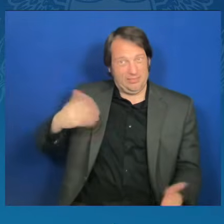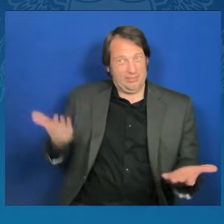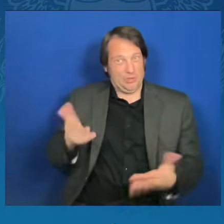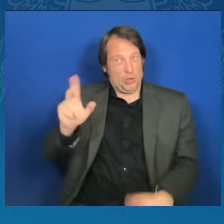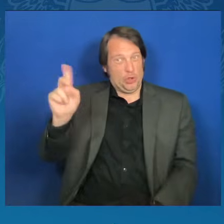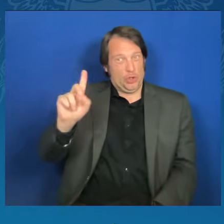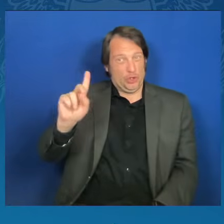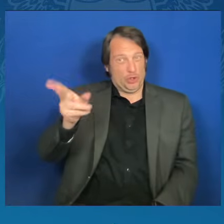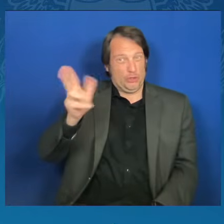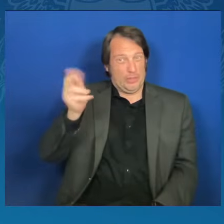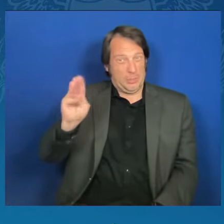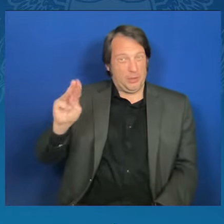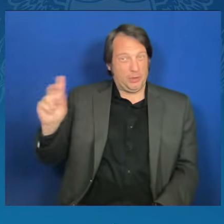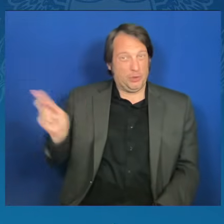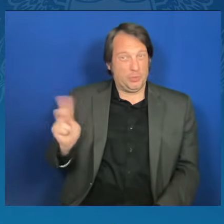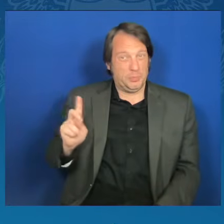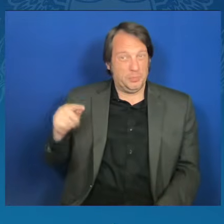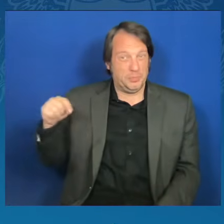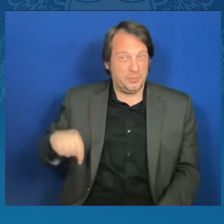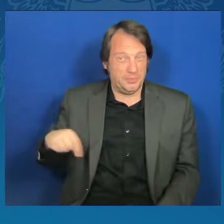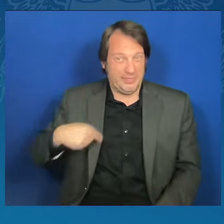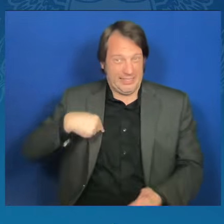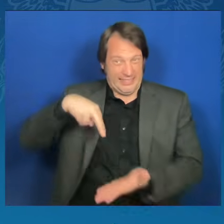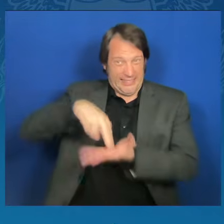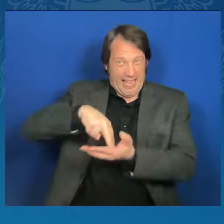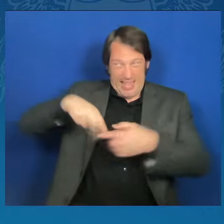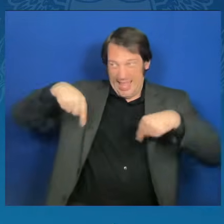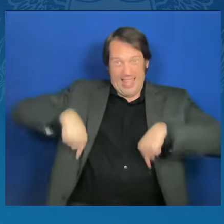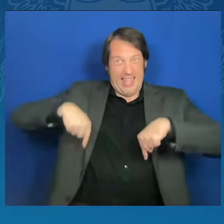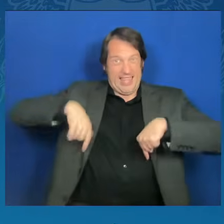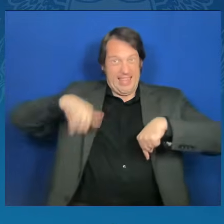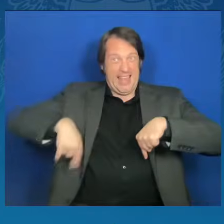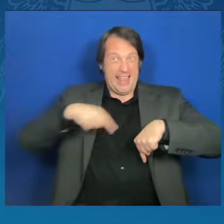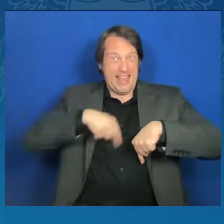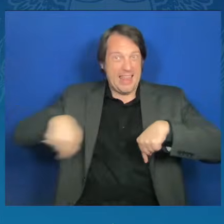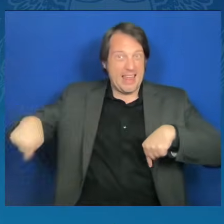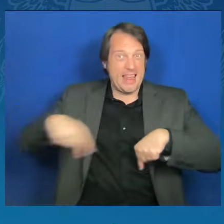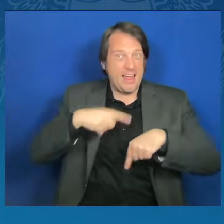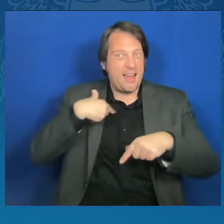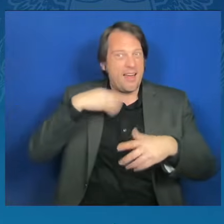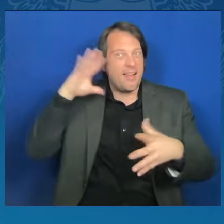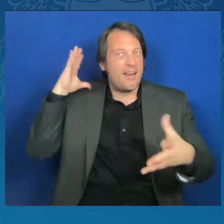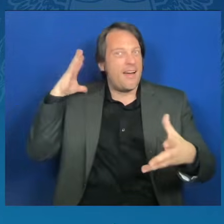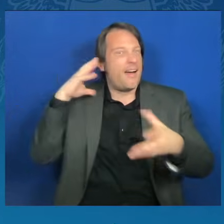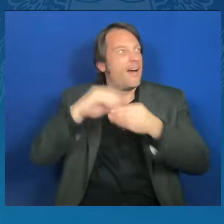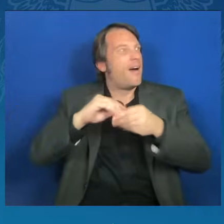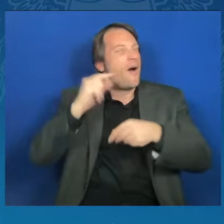thinking of what has happened here over the years, both in terms of the strength of the community